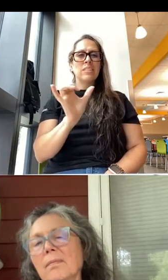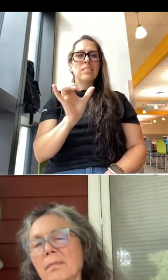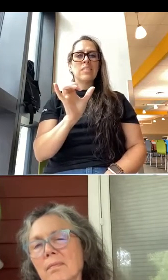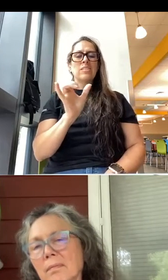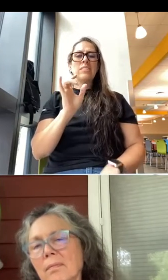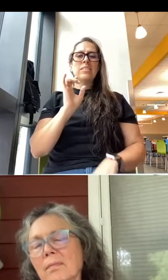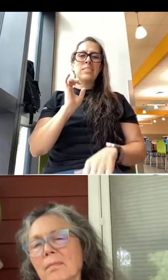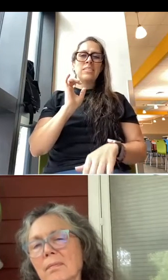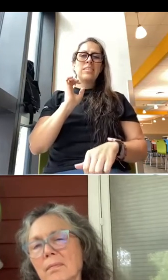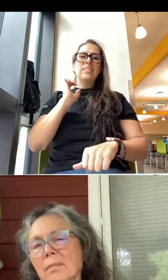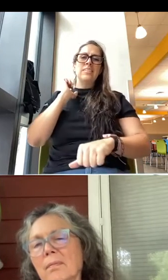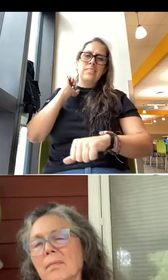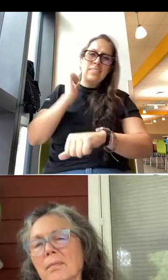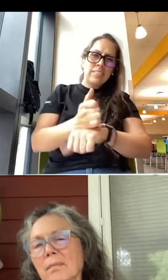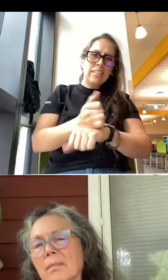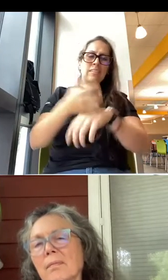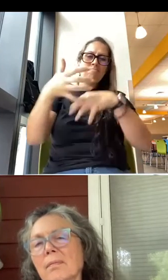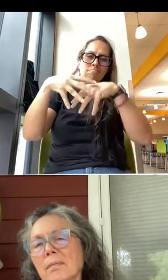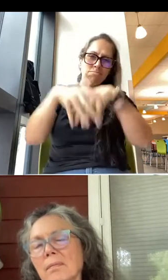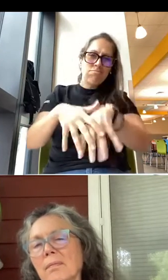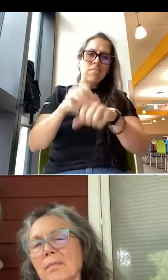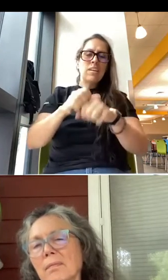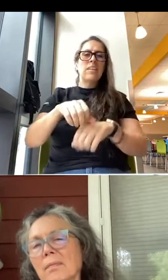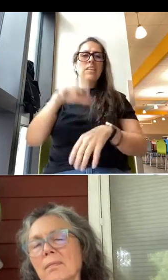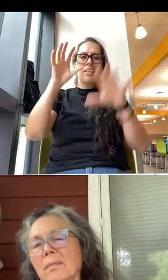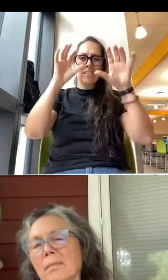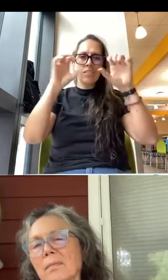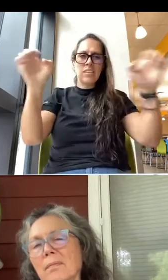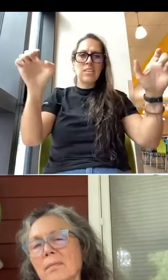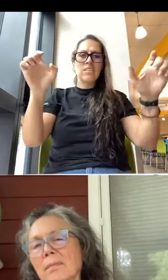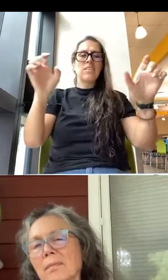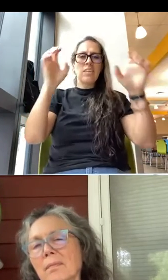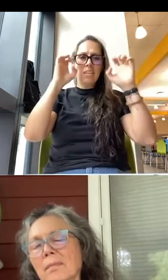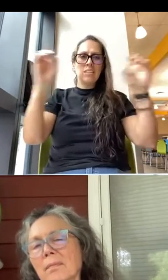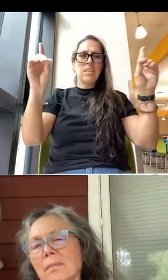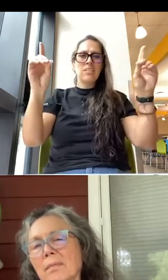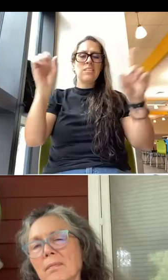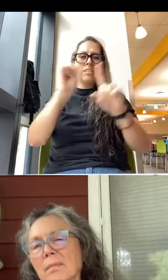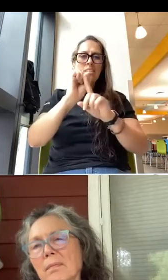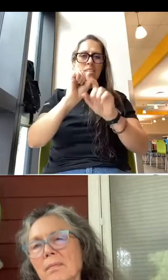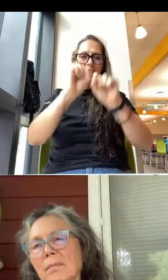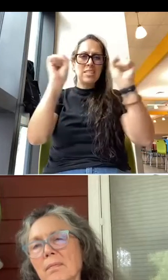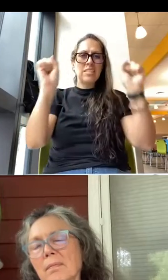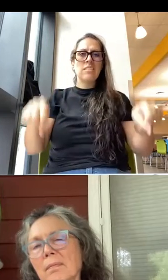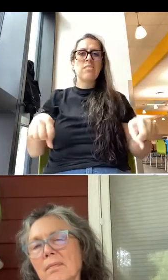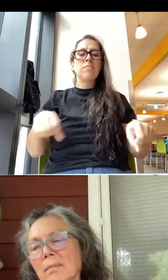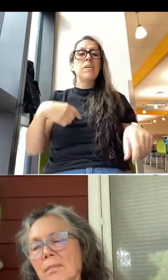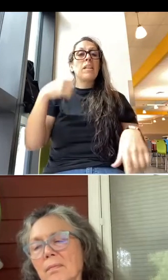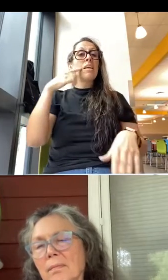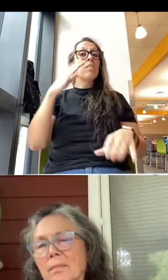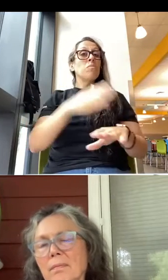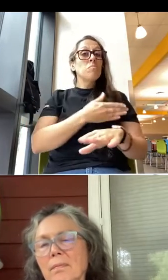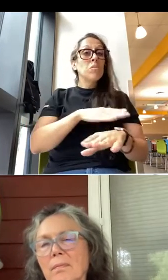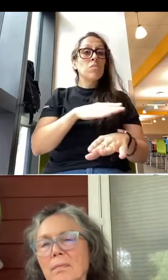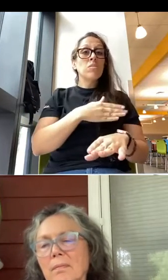the, the education system, for instance, um and so, like, I think that the music and art aspect really creates the